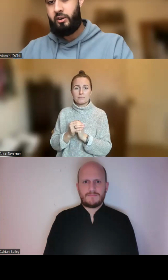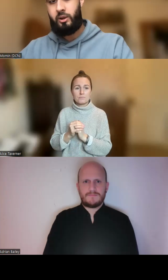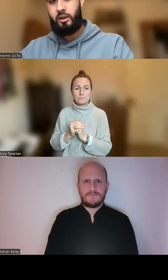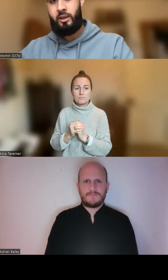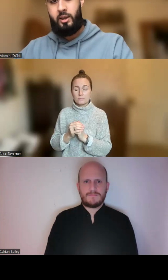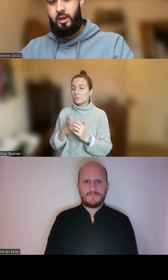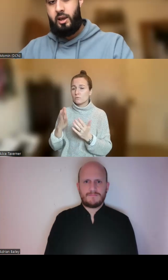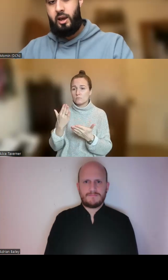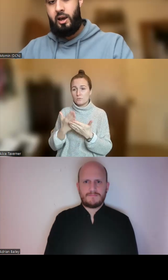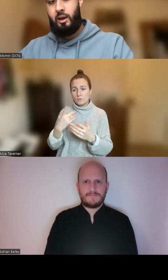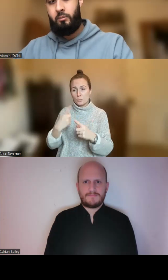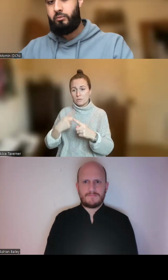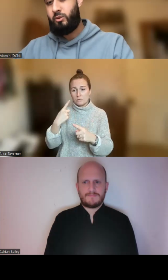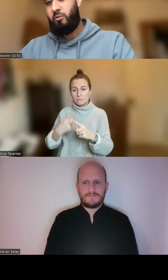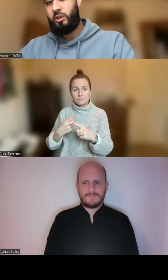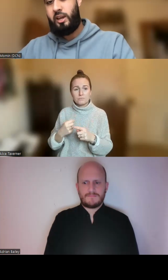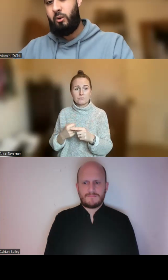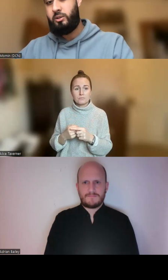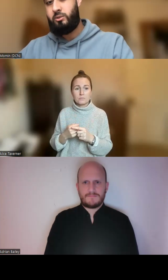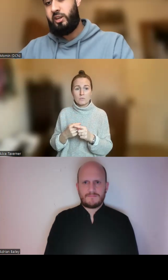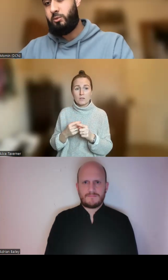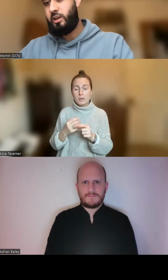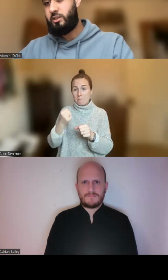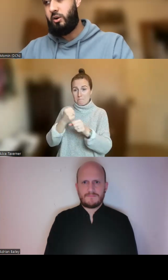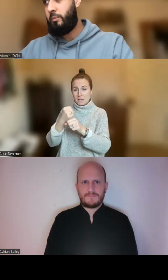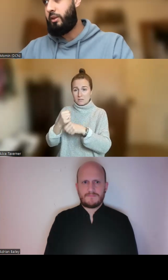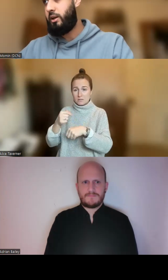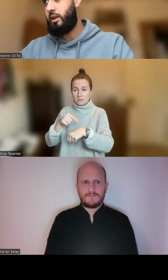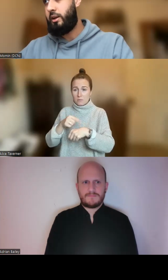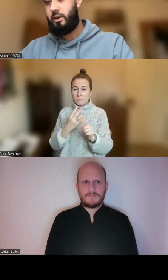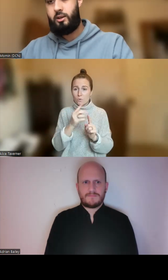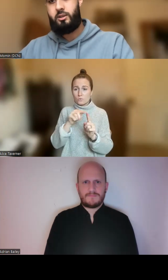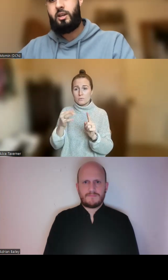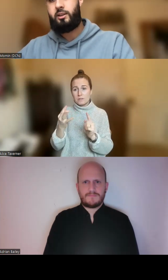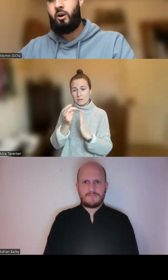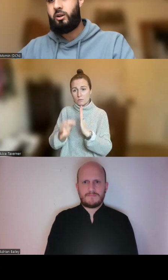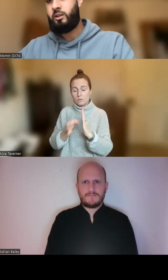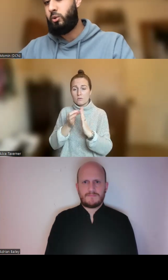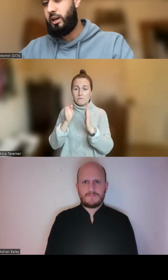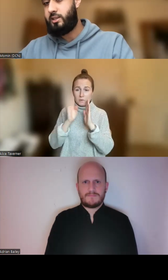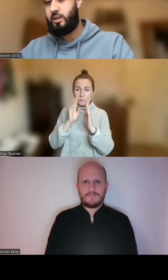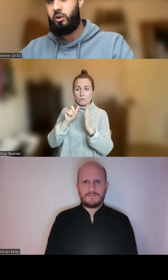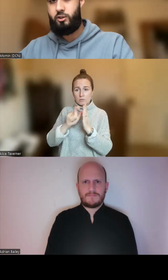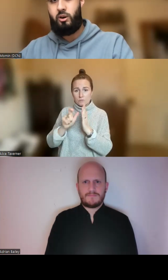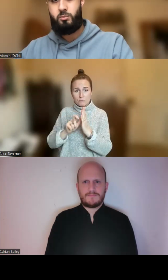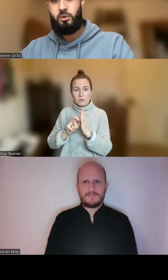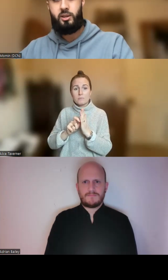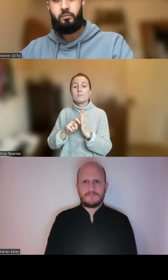Very quickly, you've got 48 hours on Facebook and Instagram and then TikTok and Google Ads, I'd say one or two hours per week.